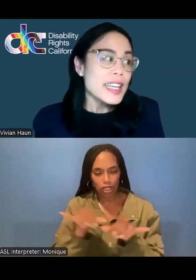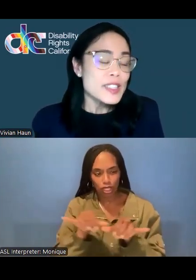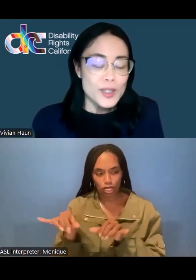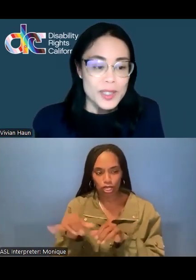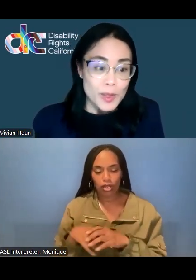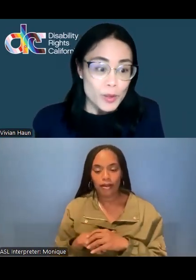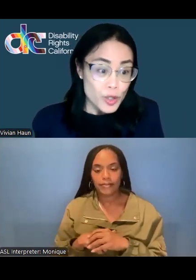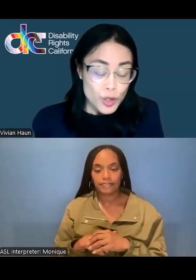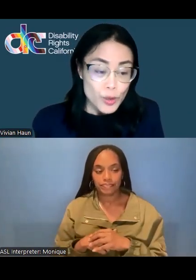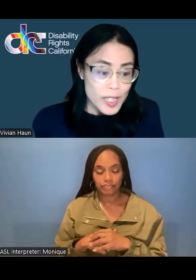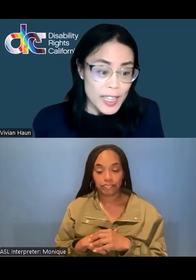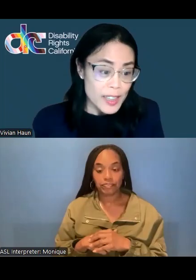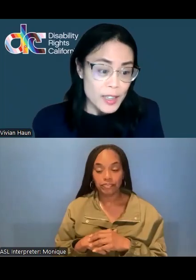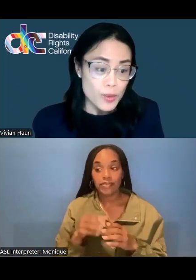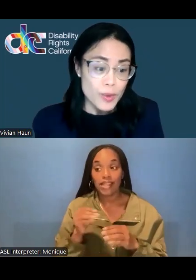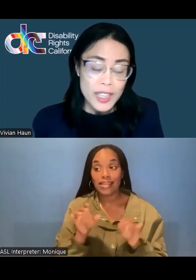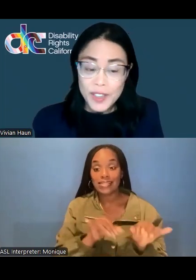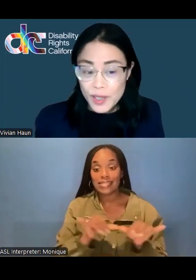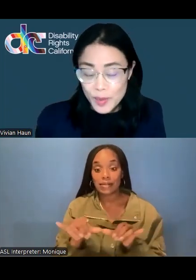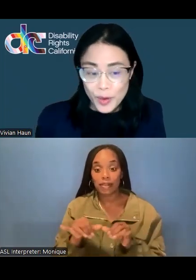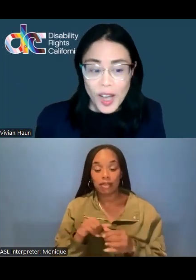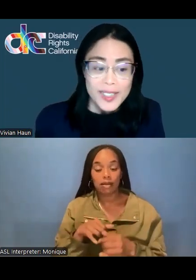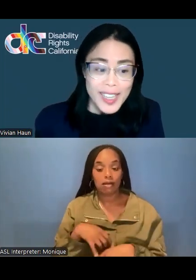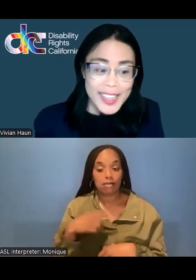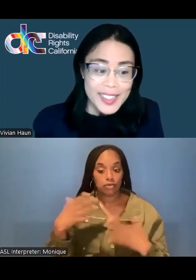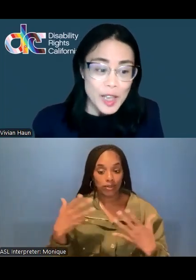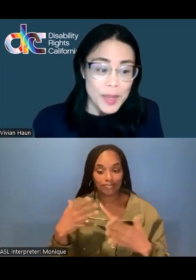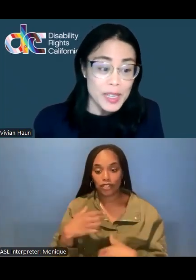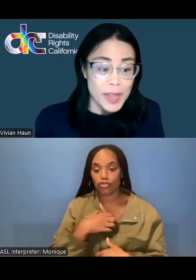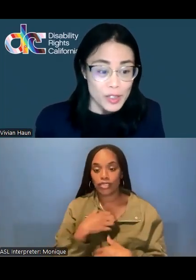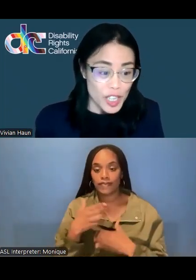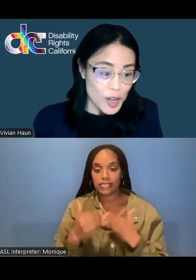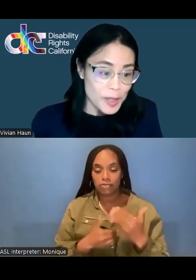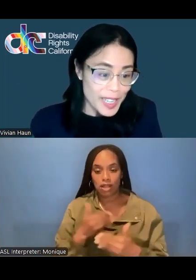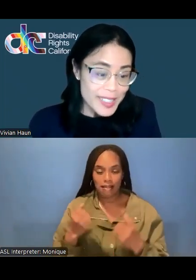It's also similar to, say, the grievance process that many managed care plans